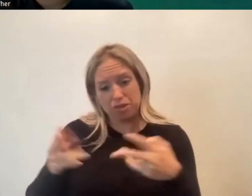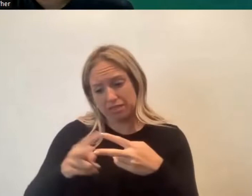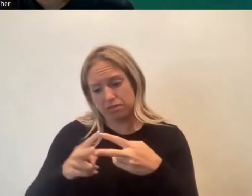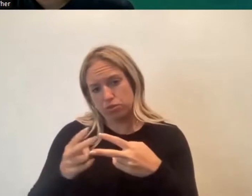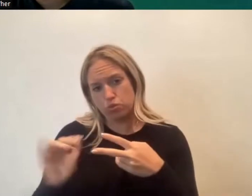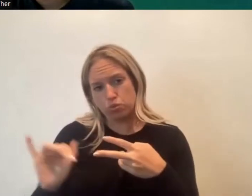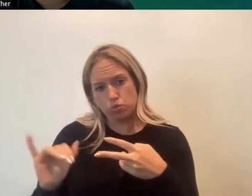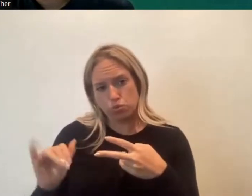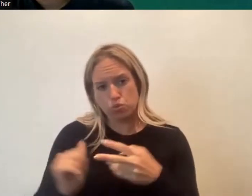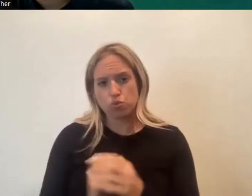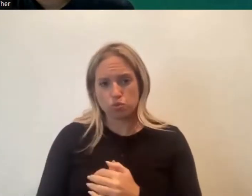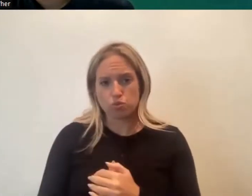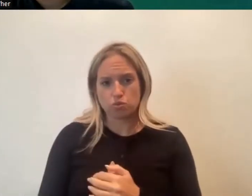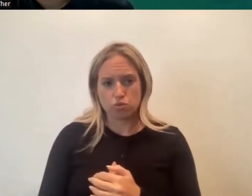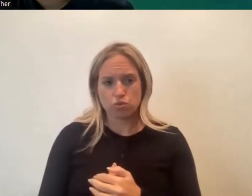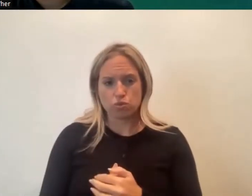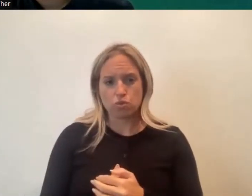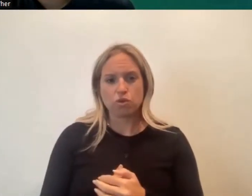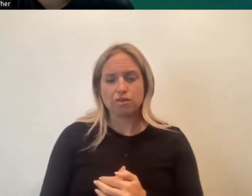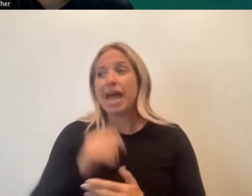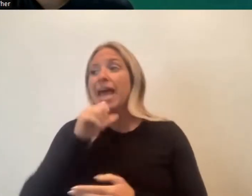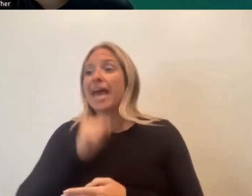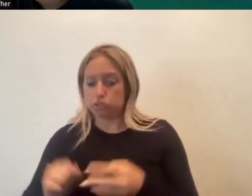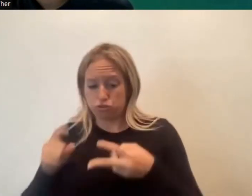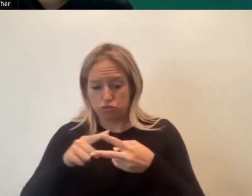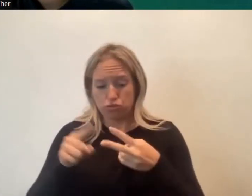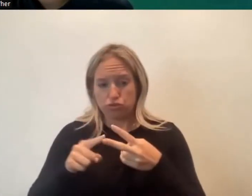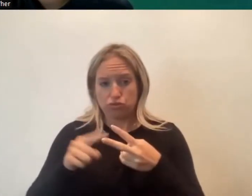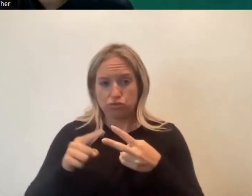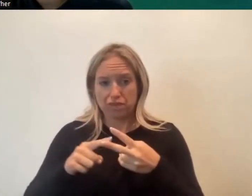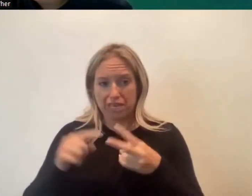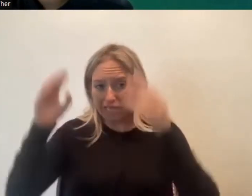Tadra: And so with that being said, how does my past